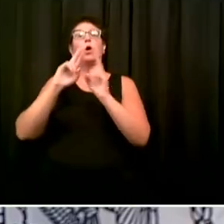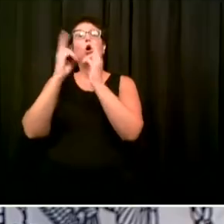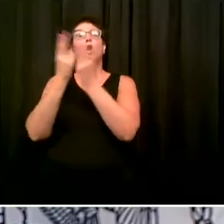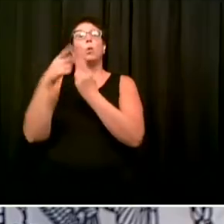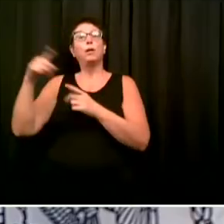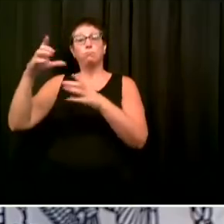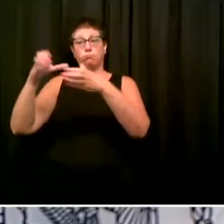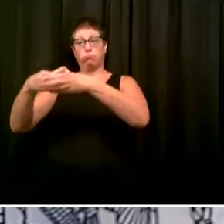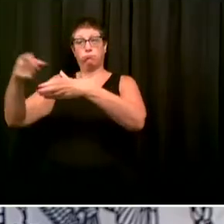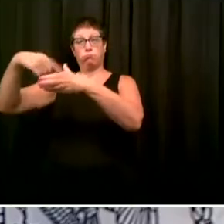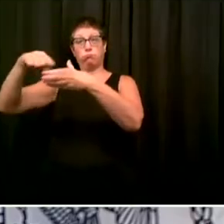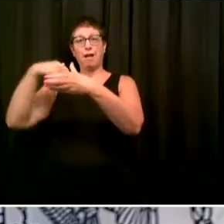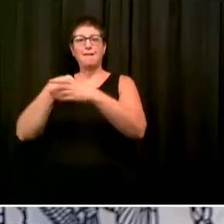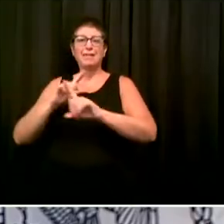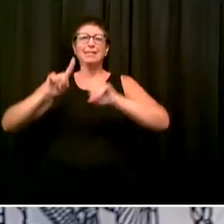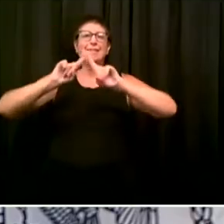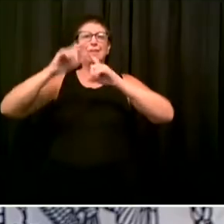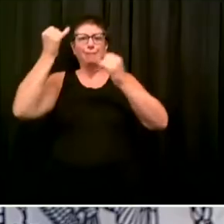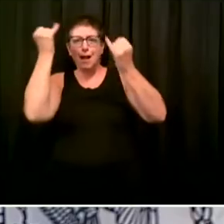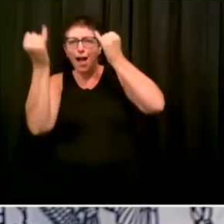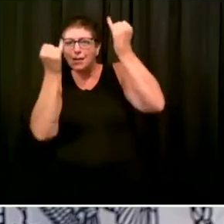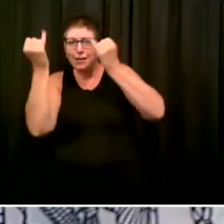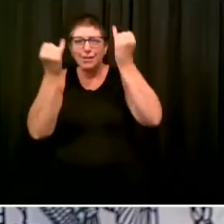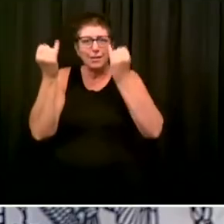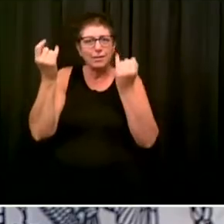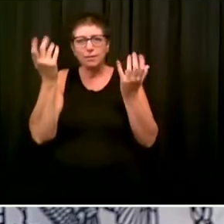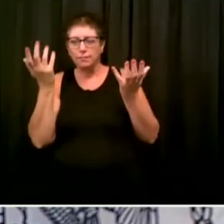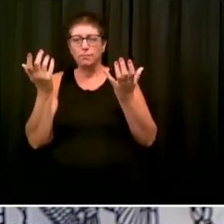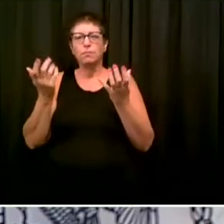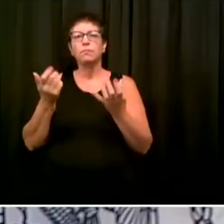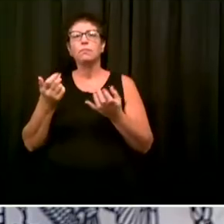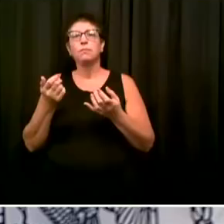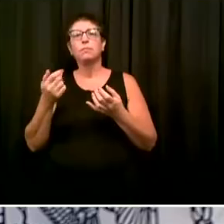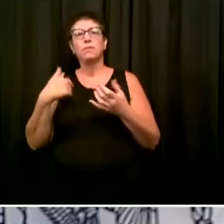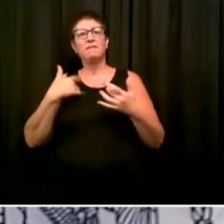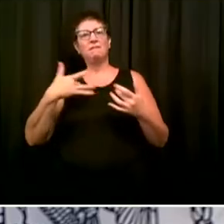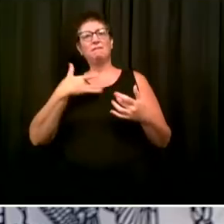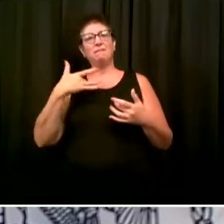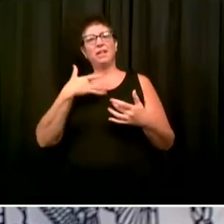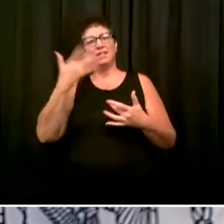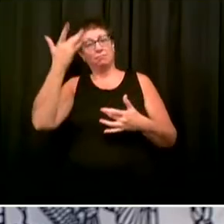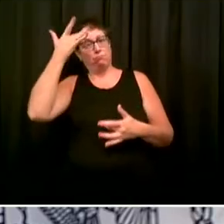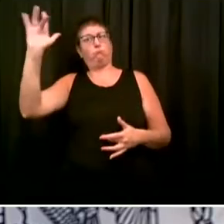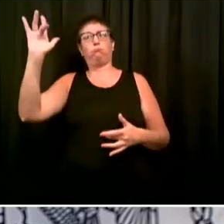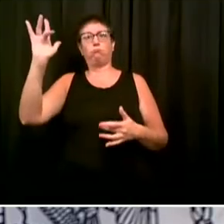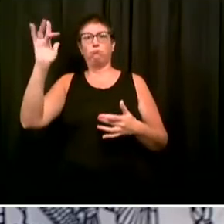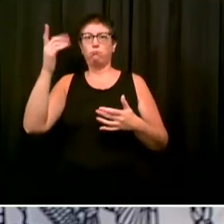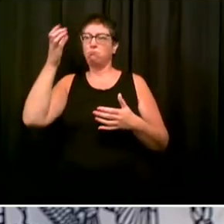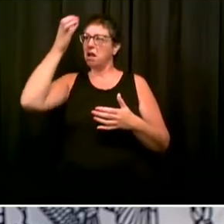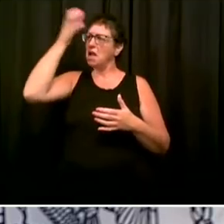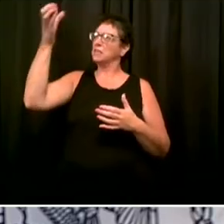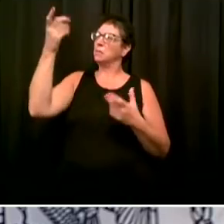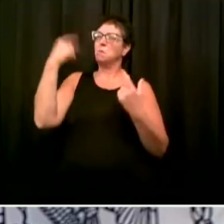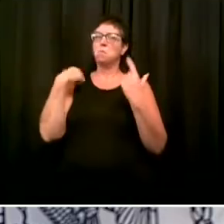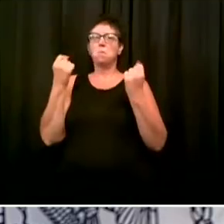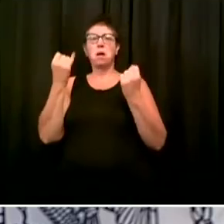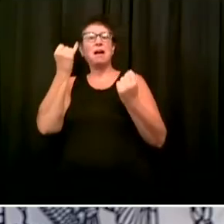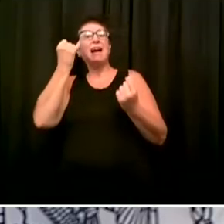BEST WAY TO DOIT.